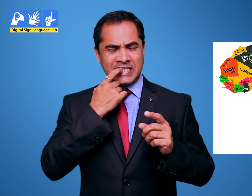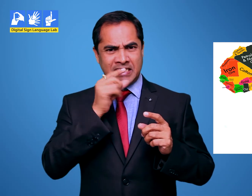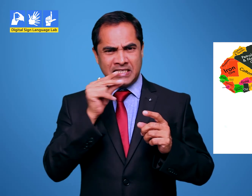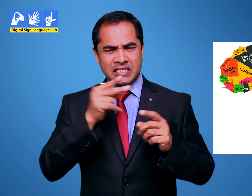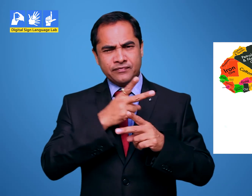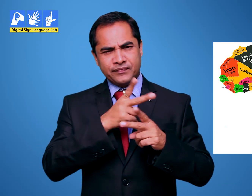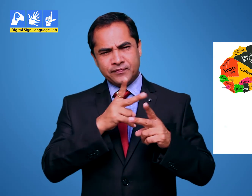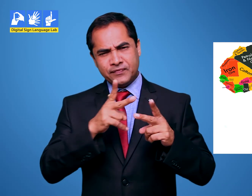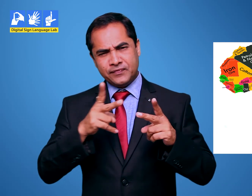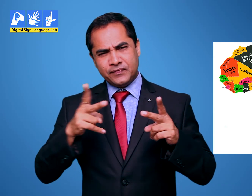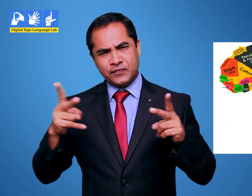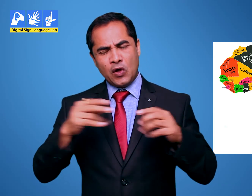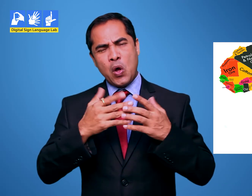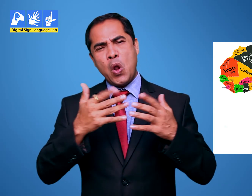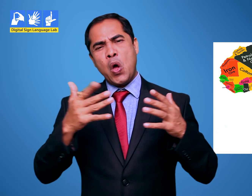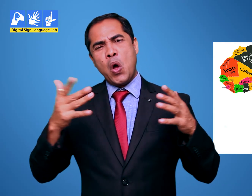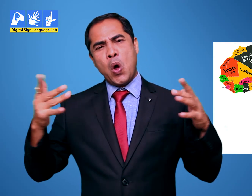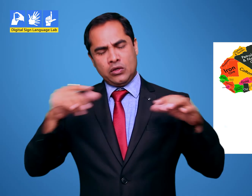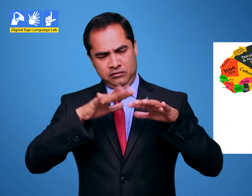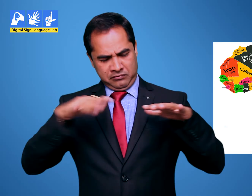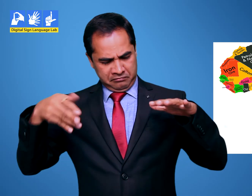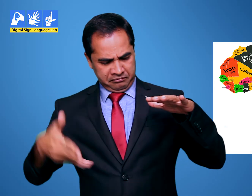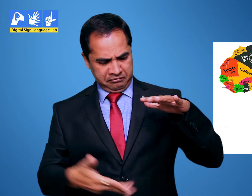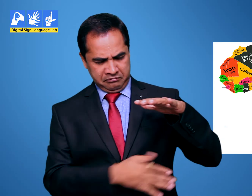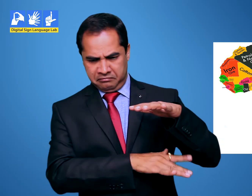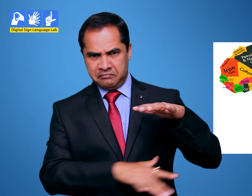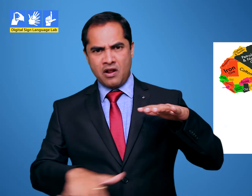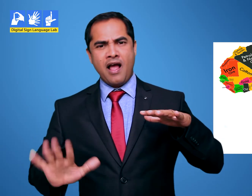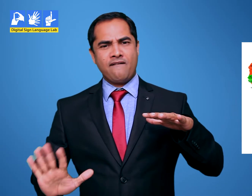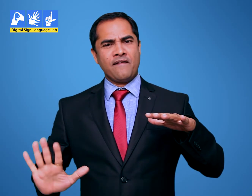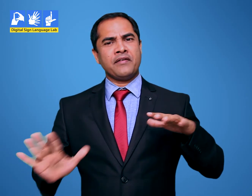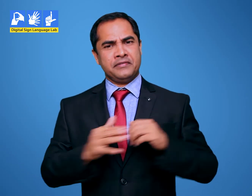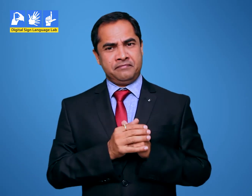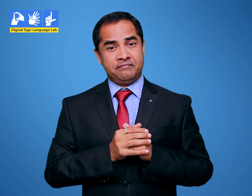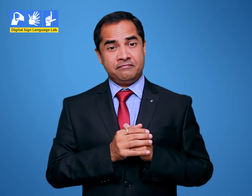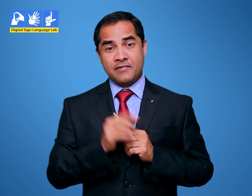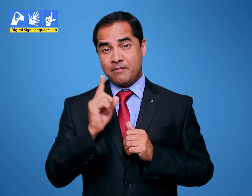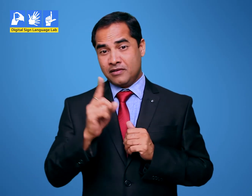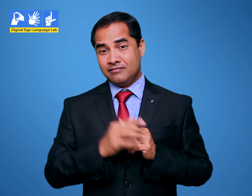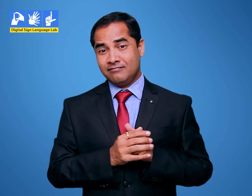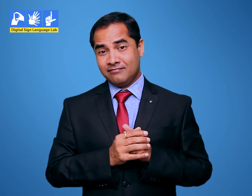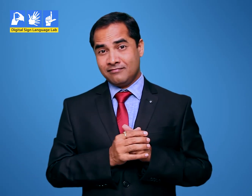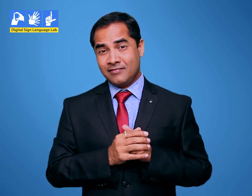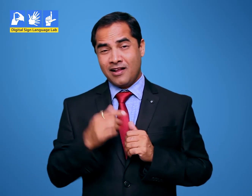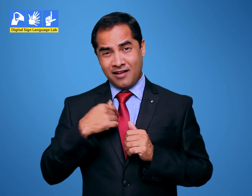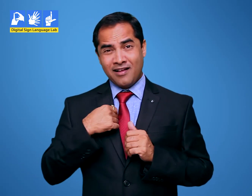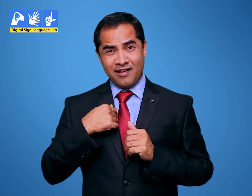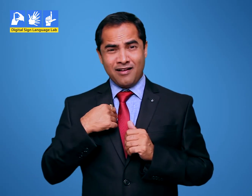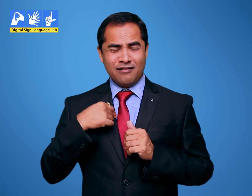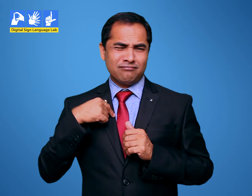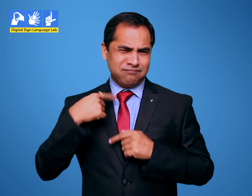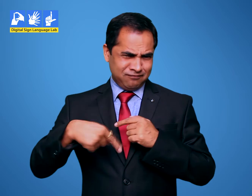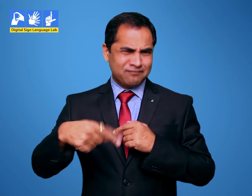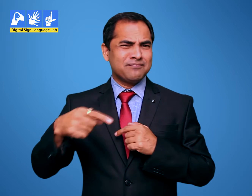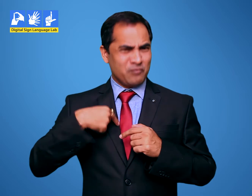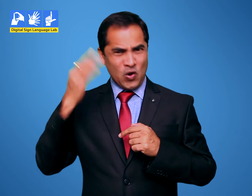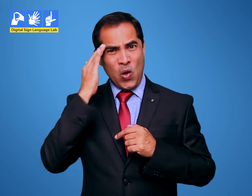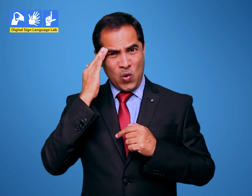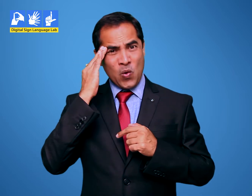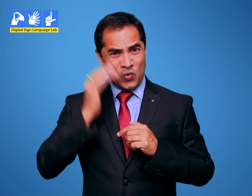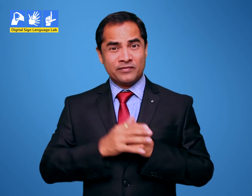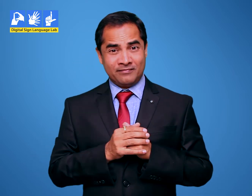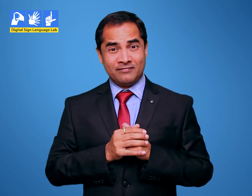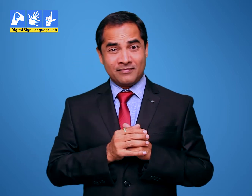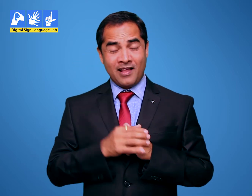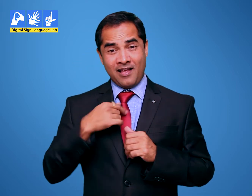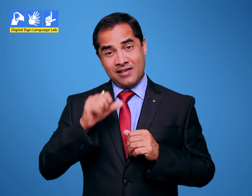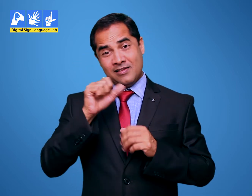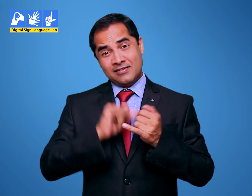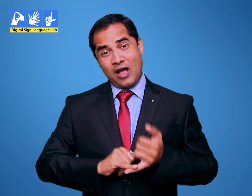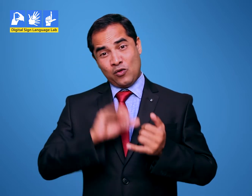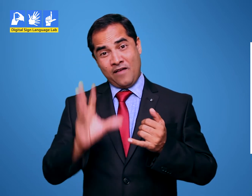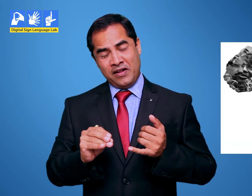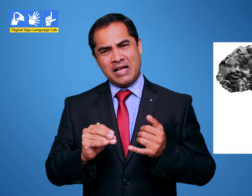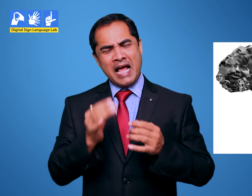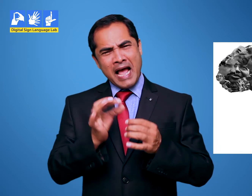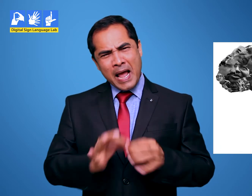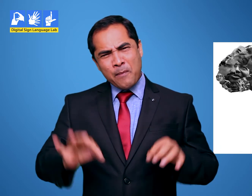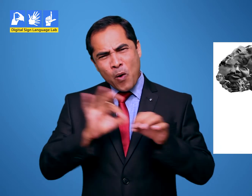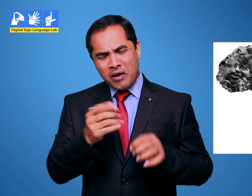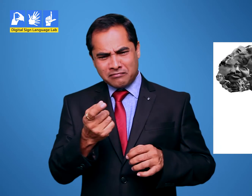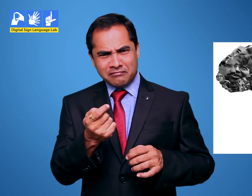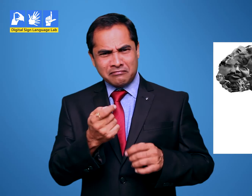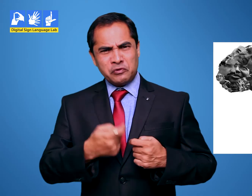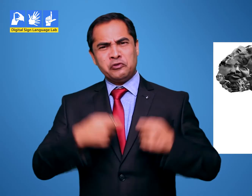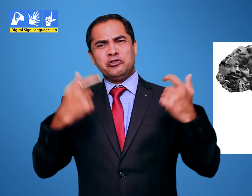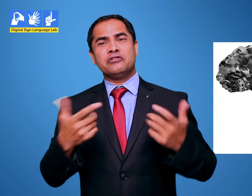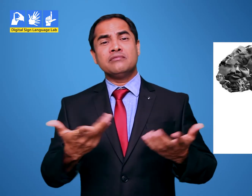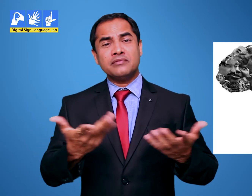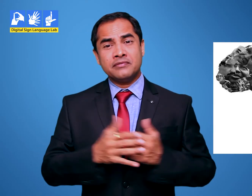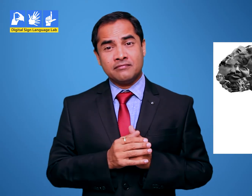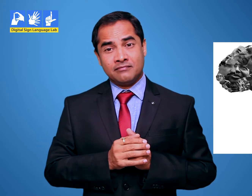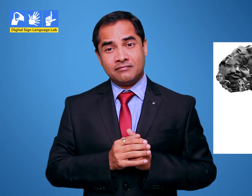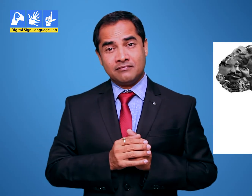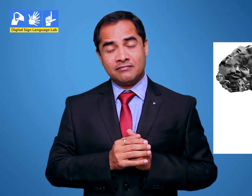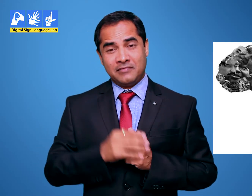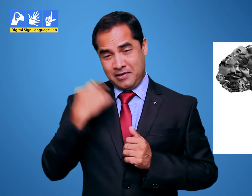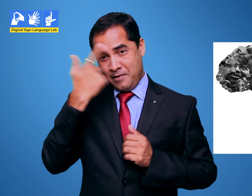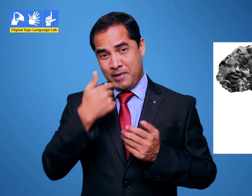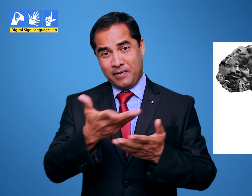diamond, oil - many more, but I've always known that its greatest wealth is its